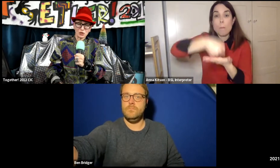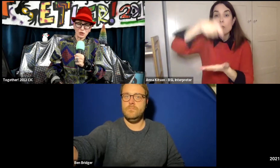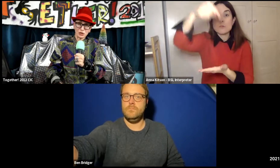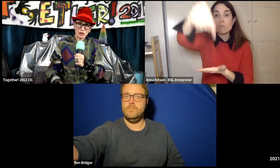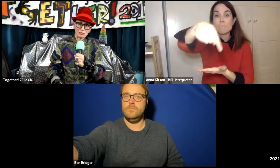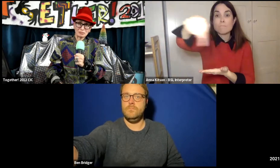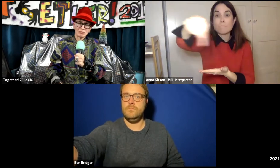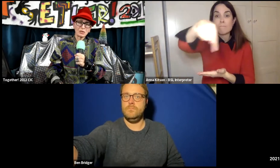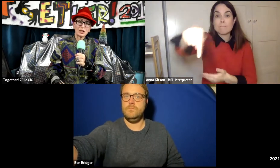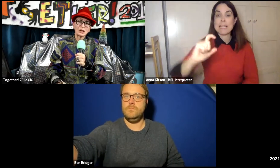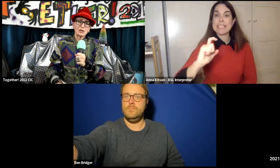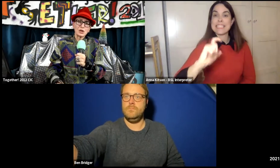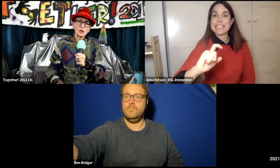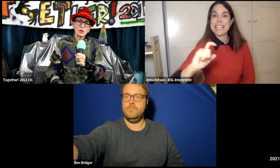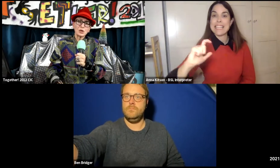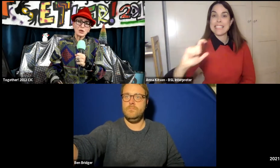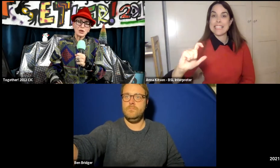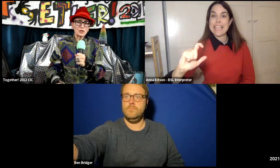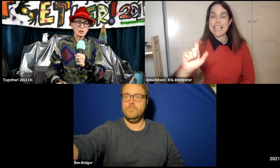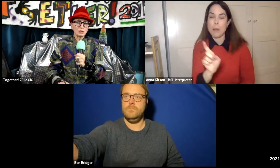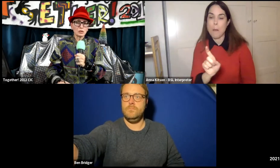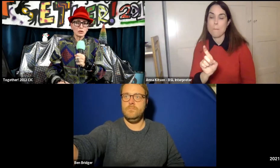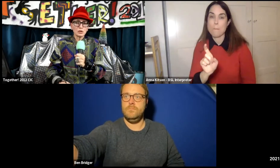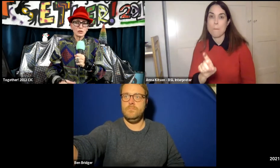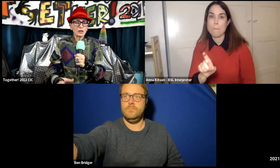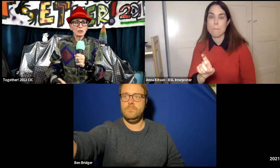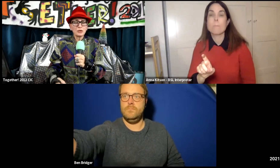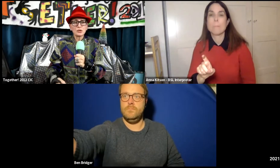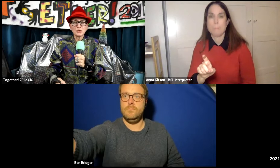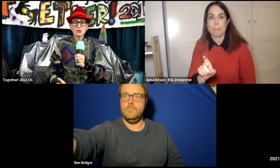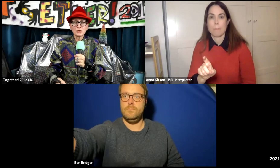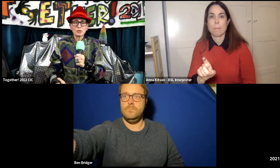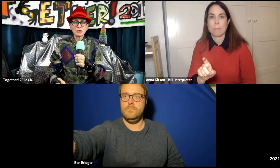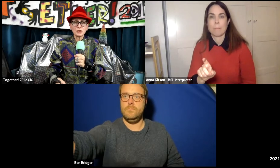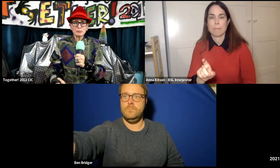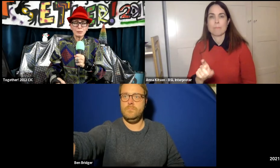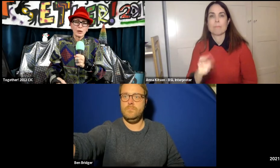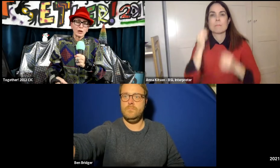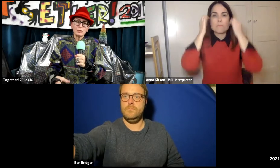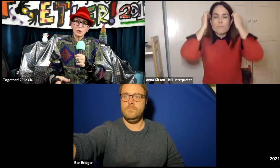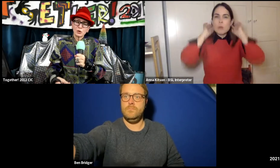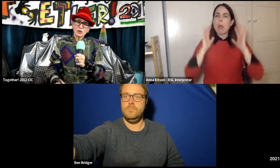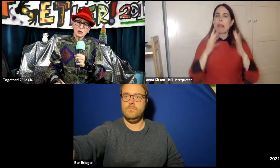sheen screen. So that's the little bit of description, I'm not going to do any